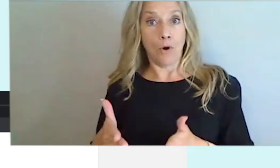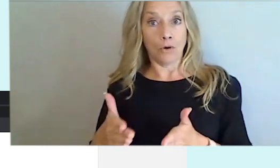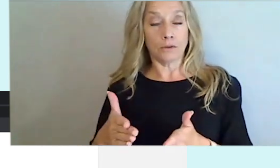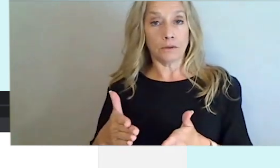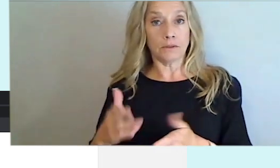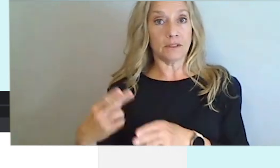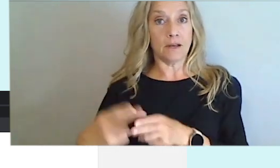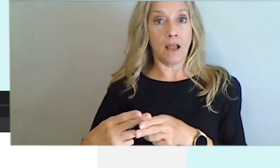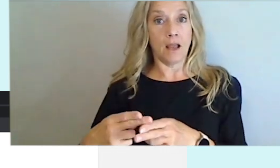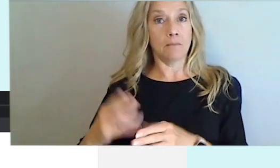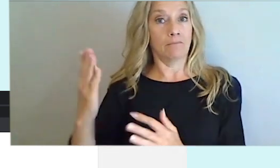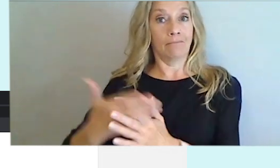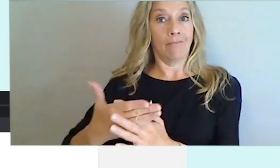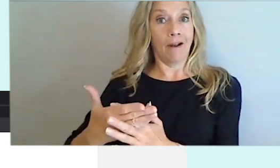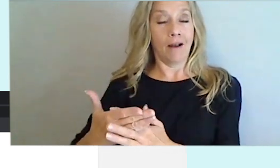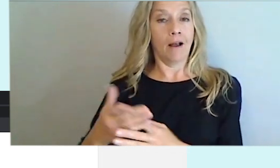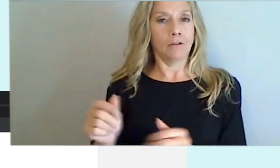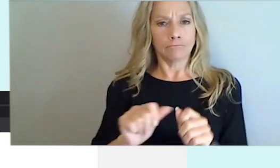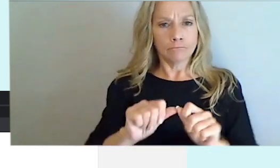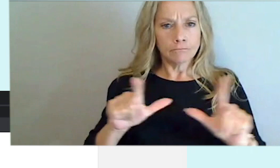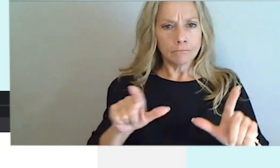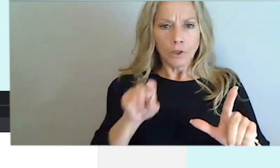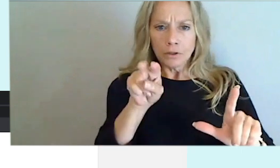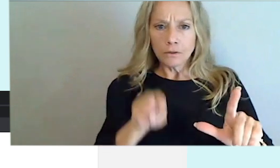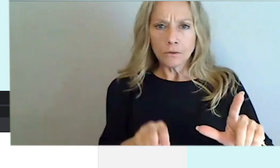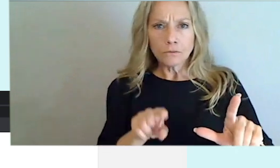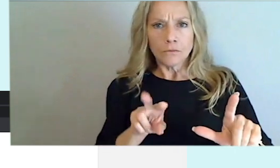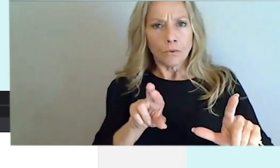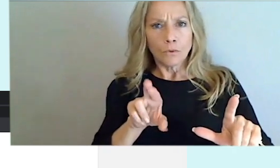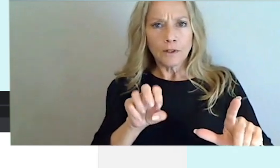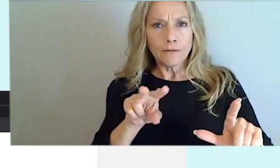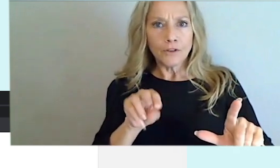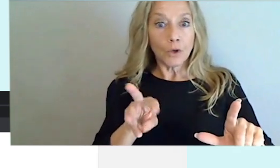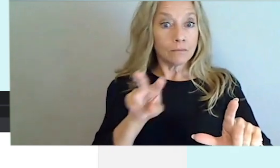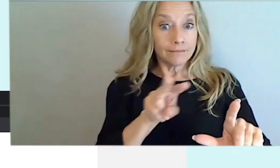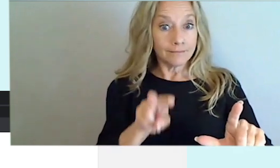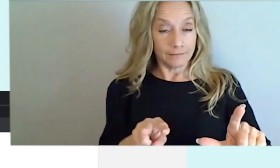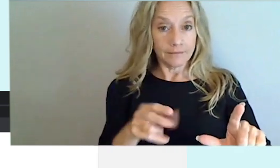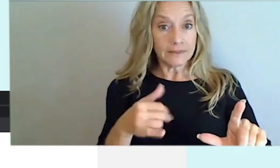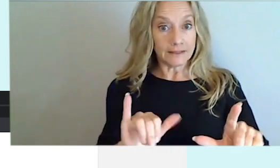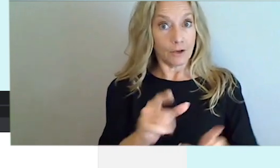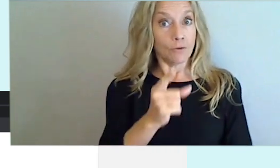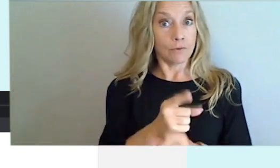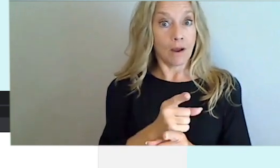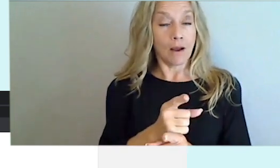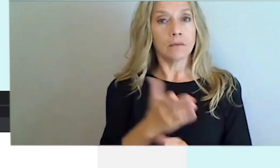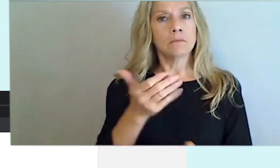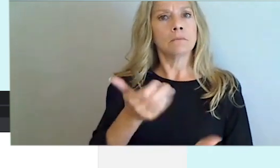the information to make sure it is still correct. If the member needs to learn more about the different types